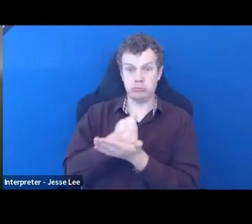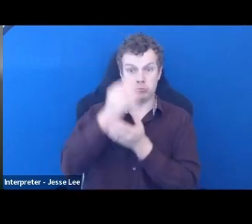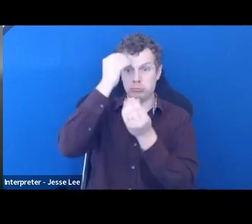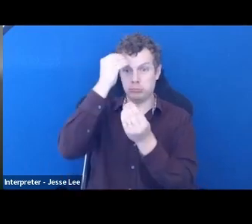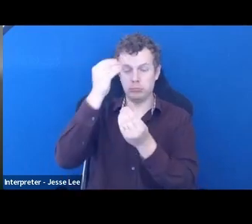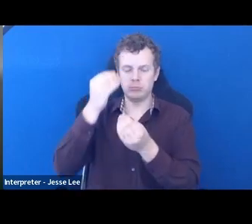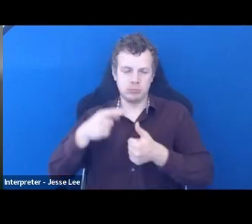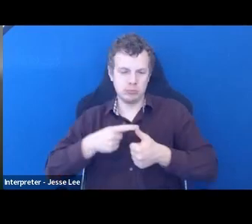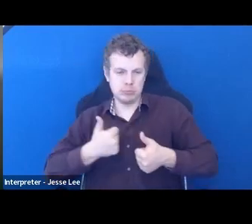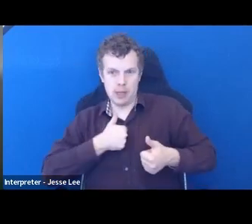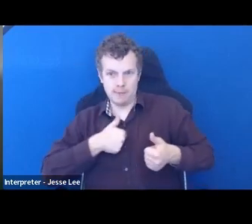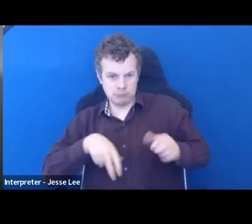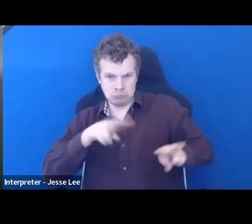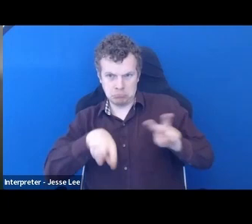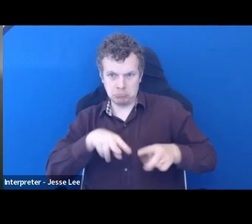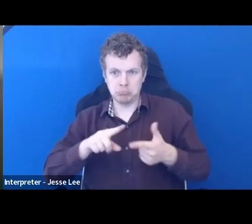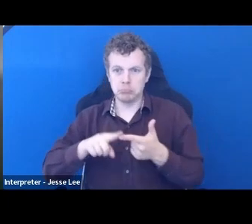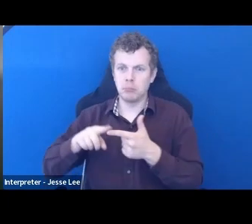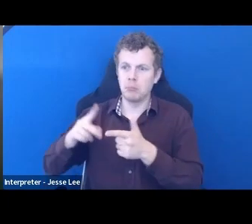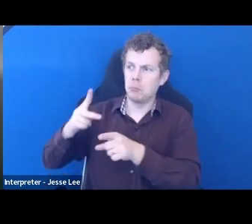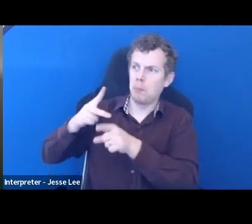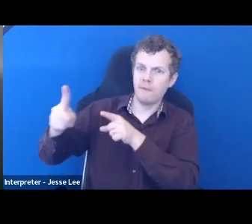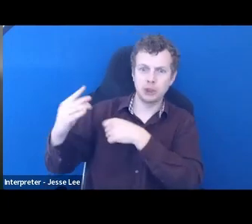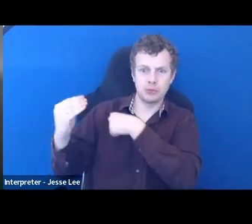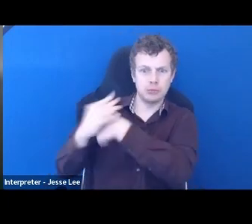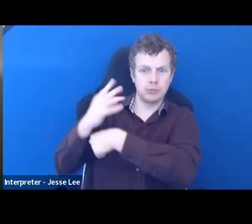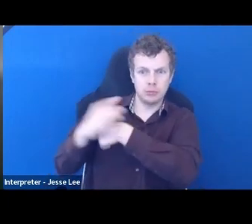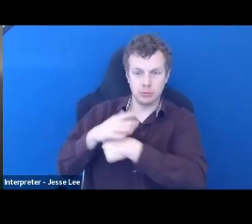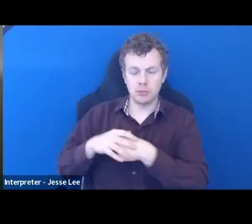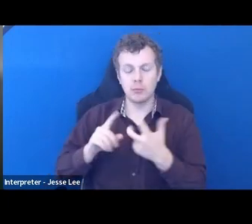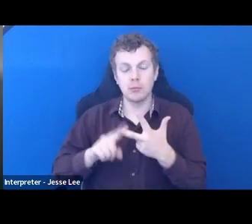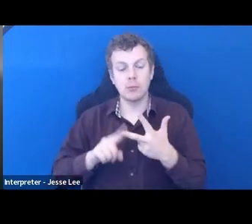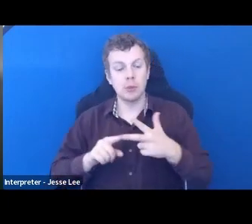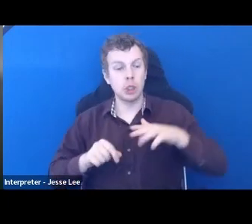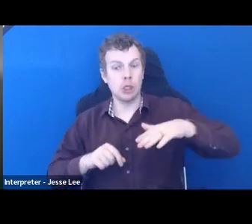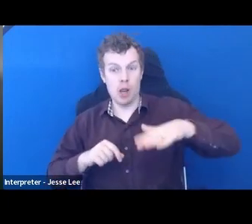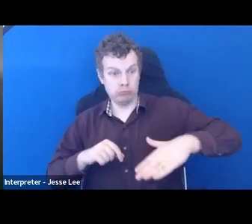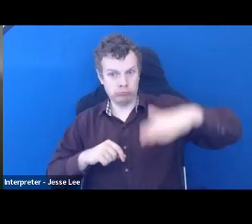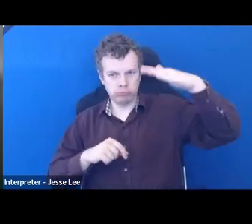The guidance of professionals. And then once the child was old enough their own opinions.